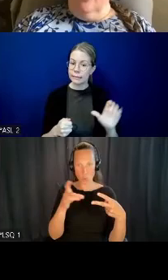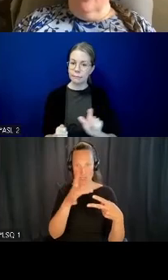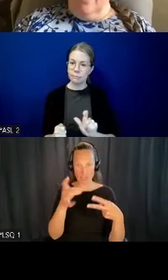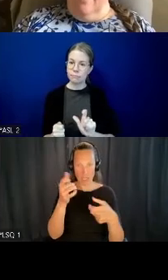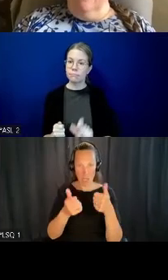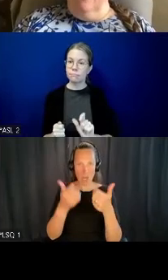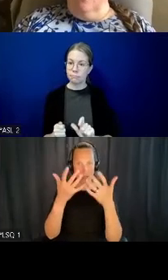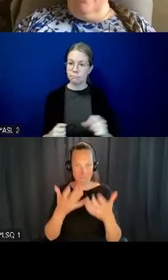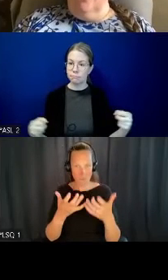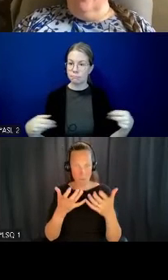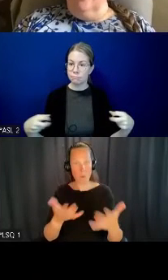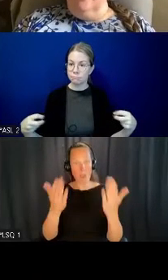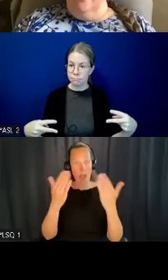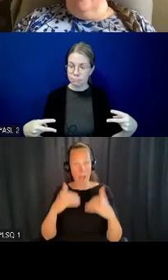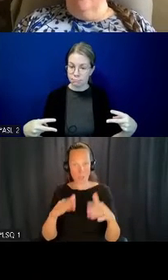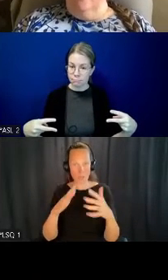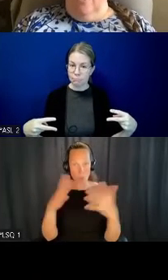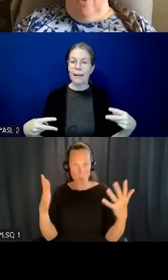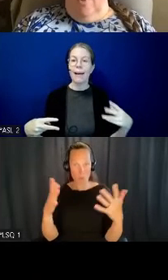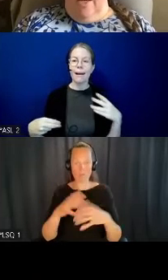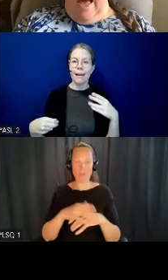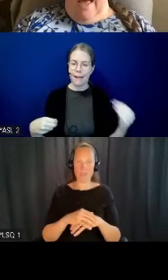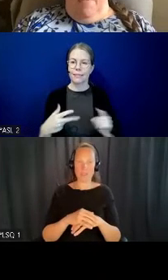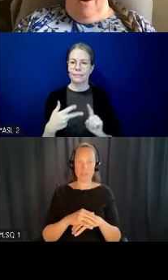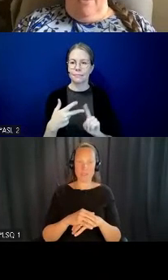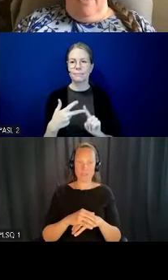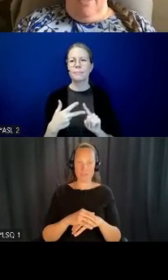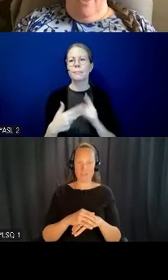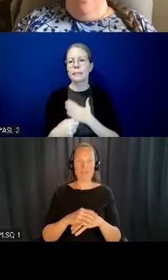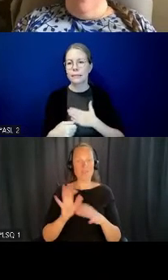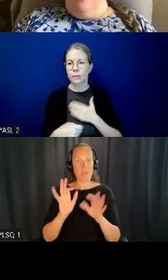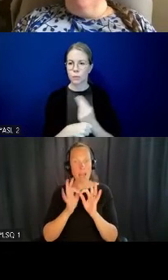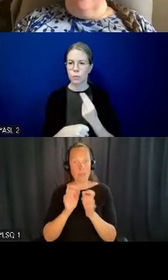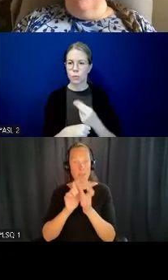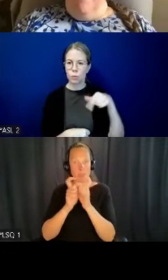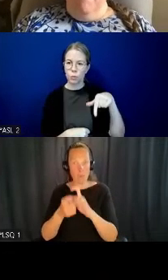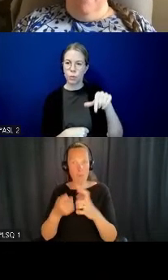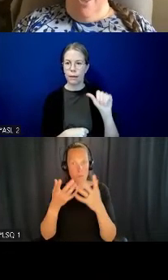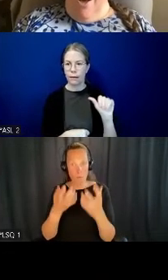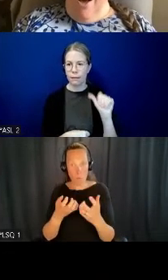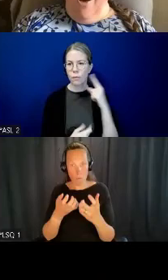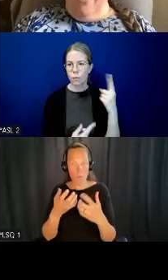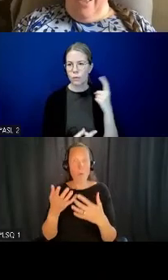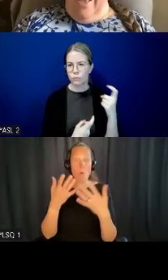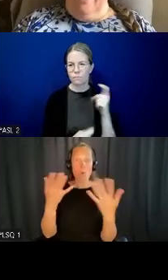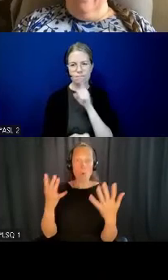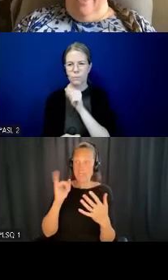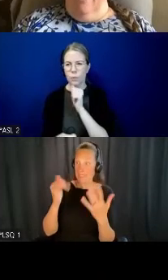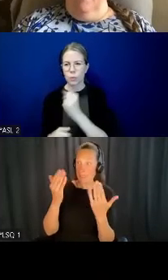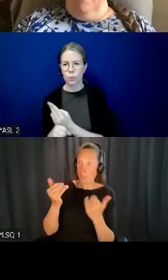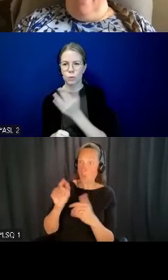MAKE SURE TO HAVE YOUR QUESTIONS IN THE Q AND A BOX. OUR TEAM MEMBERS ARE ON HAND TO HELP